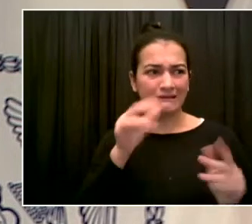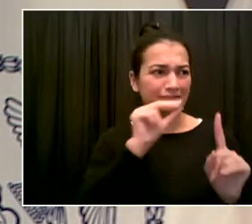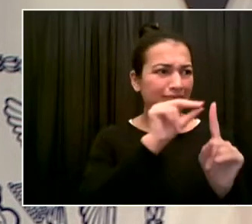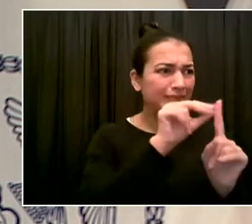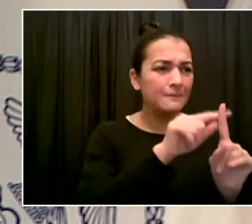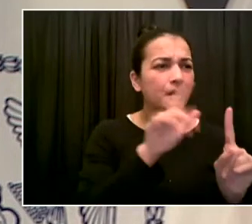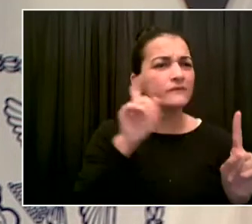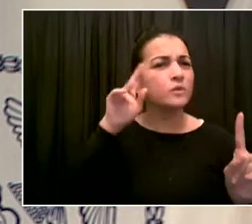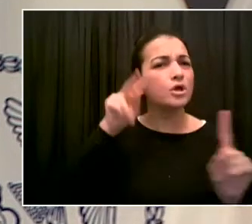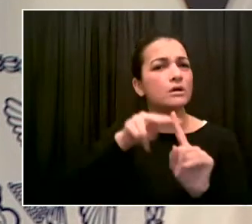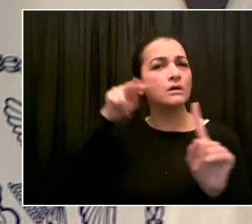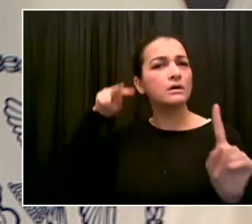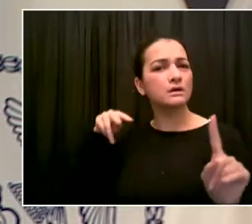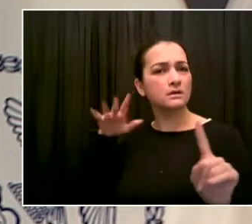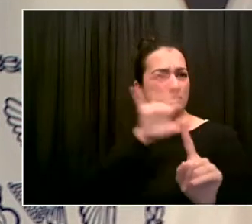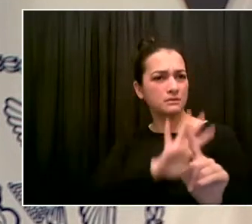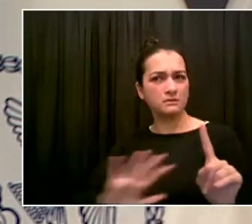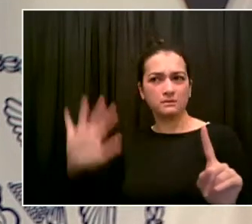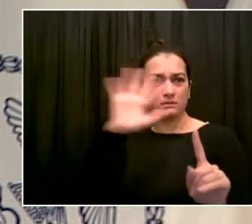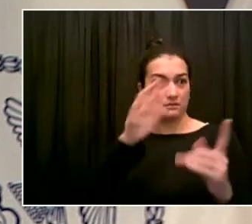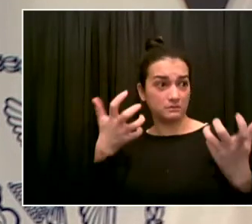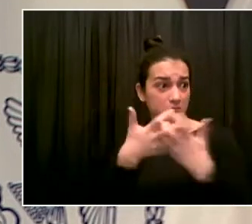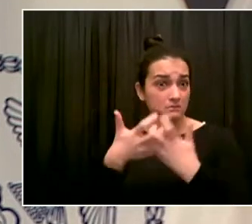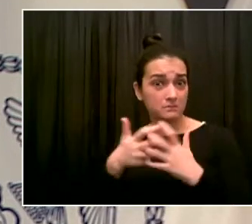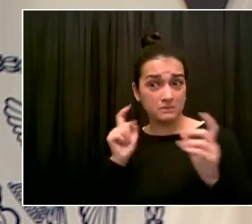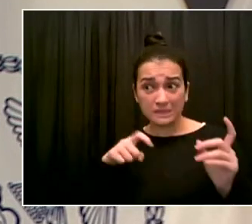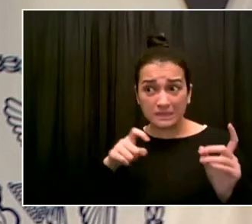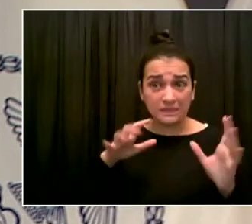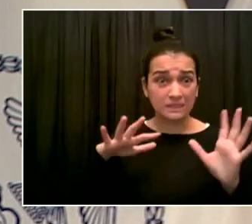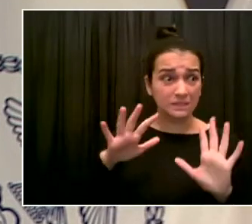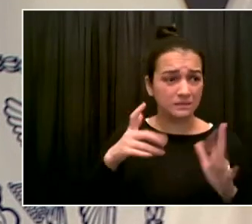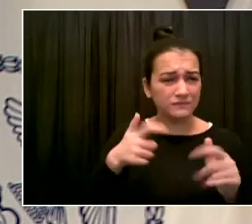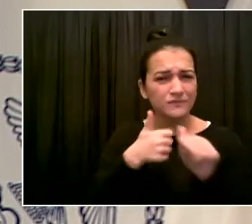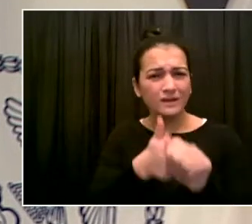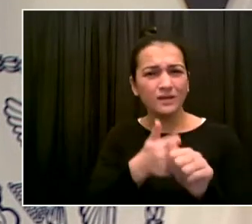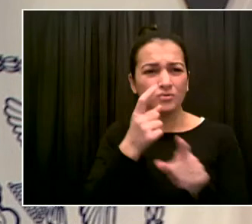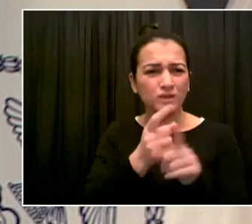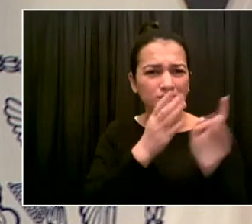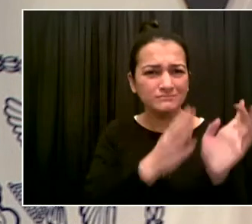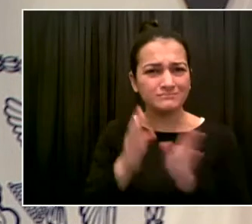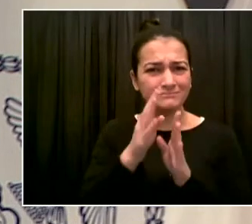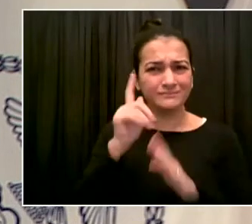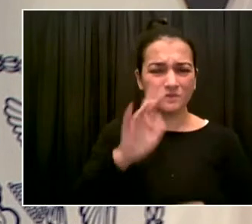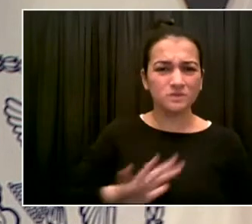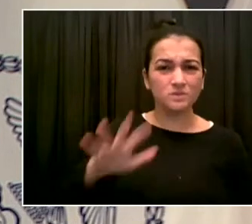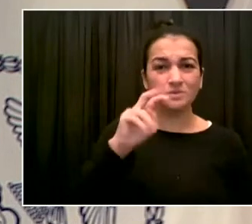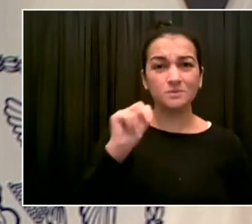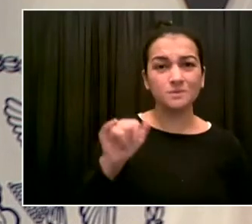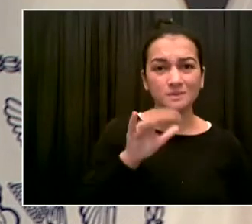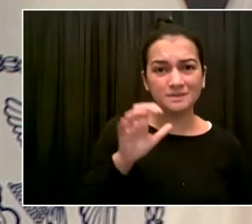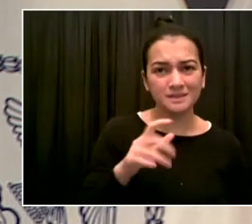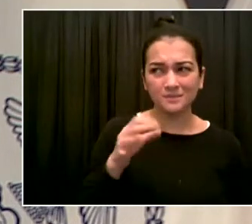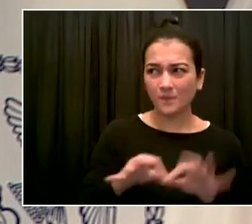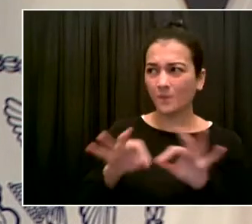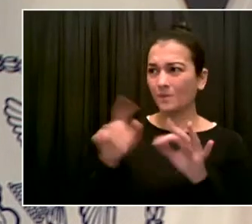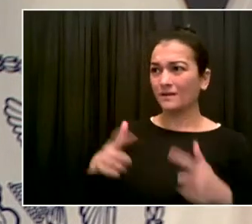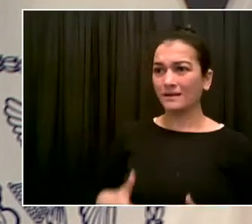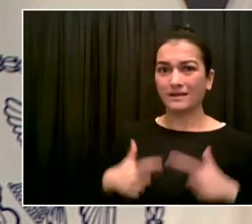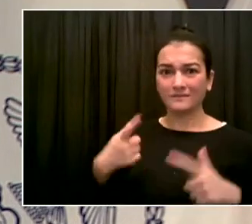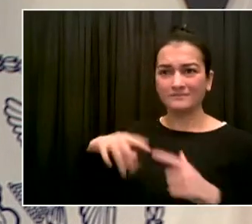WE HEARD THE CONCERN AND THERE IS IMPORTANT EFFORTS BEING